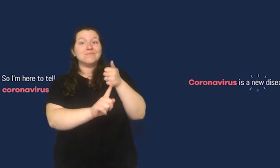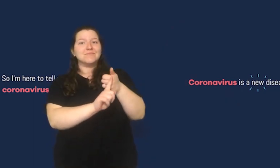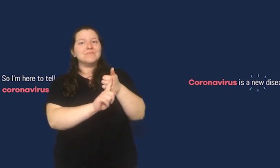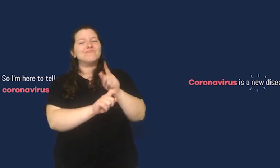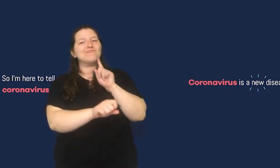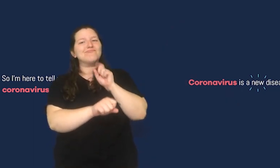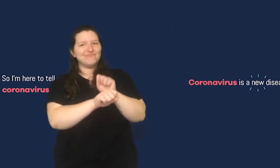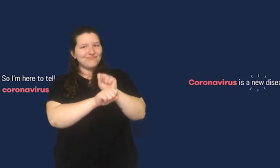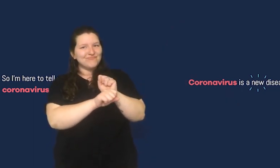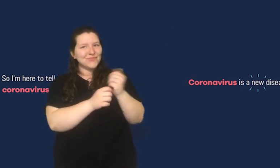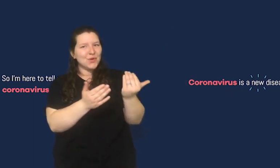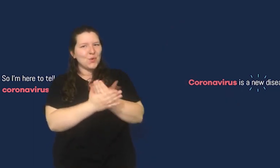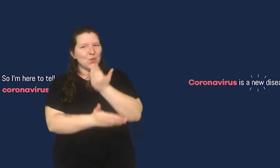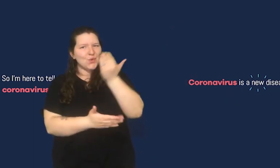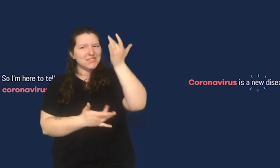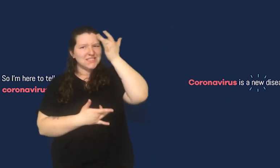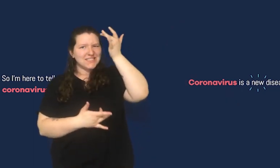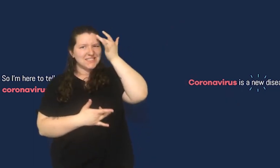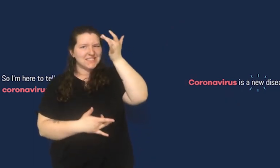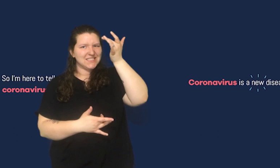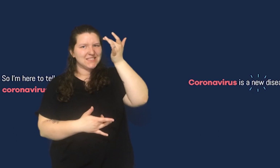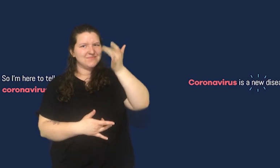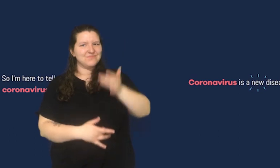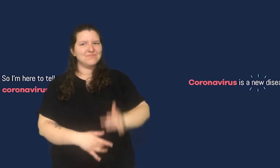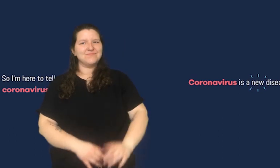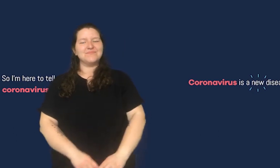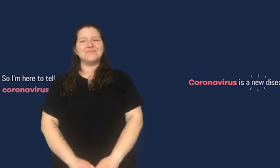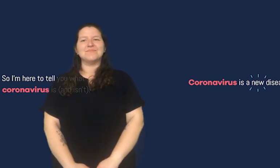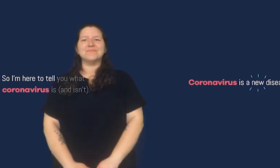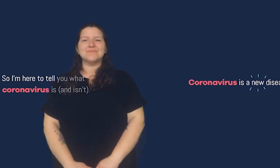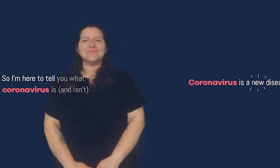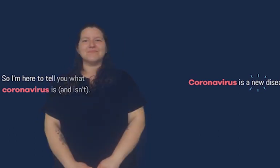Coronavirus is a new disease.